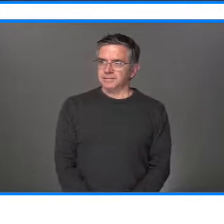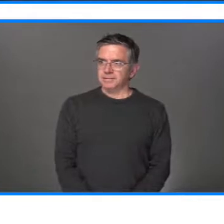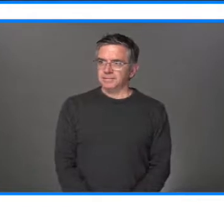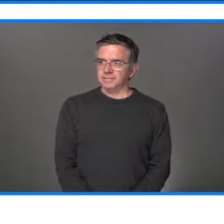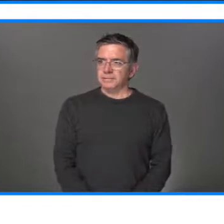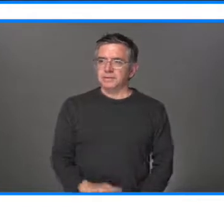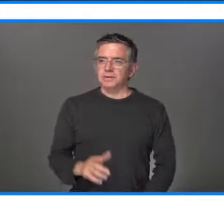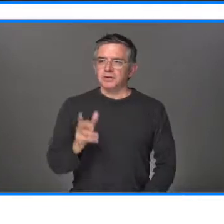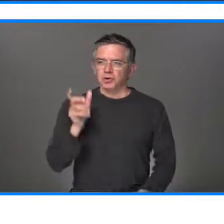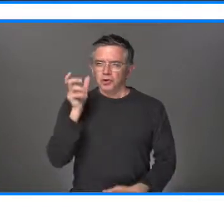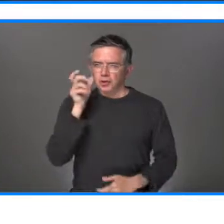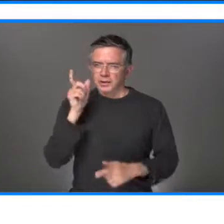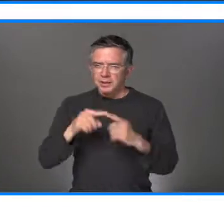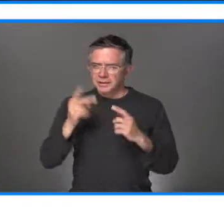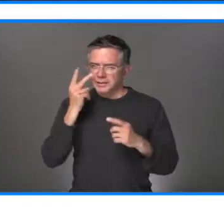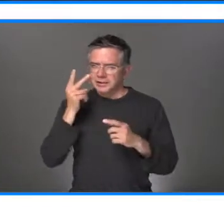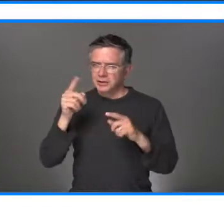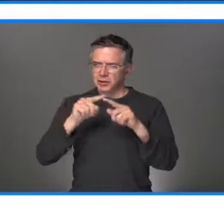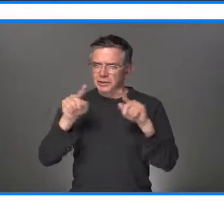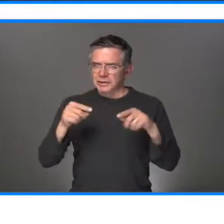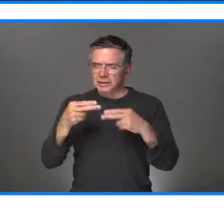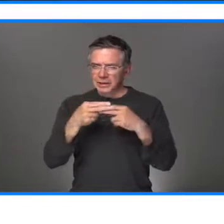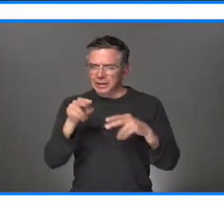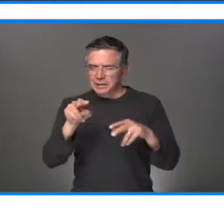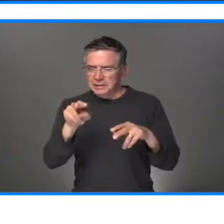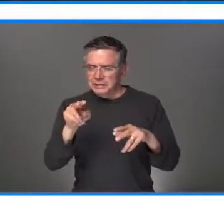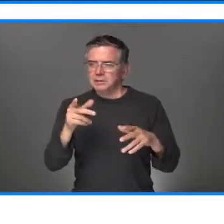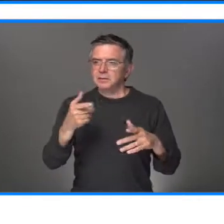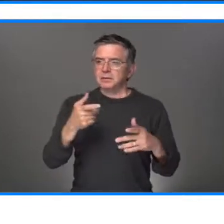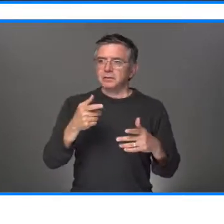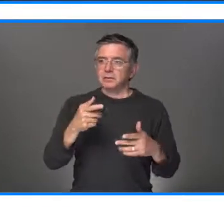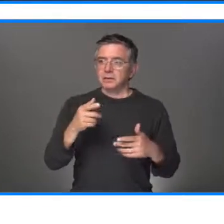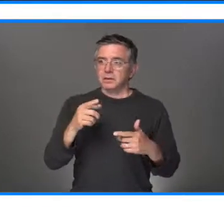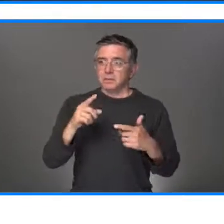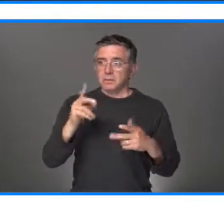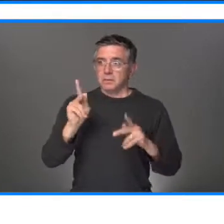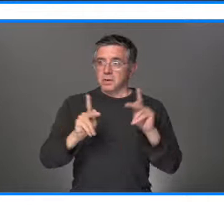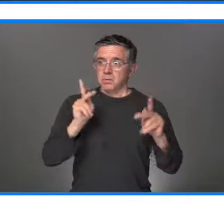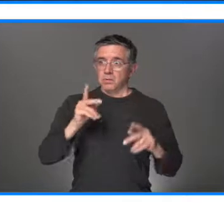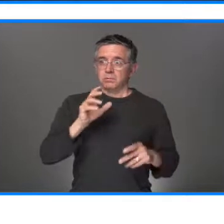and it's hard to see these numbers, among those who are age 50 to 64,